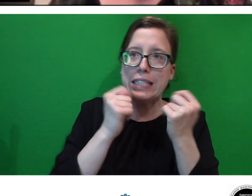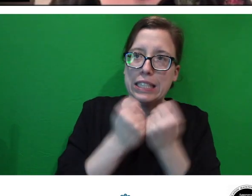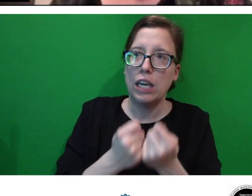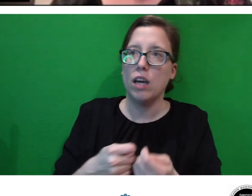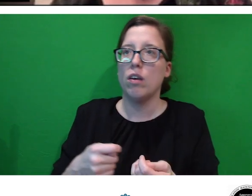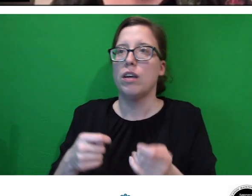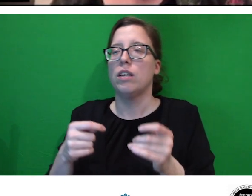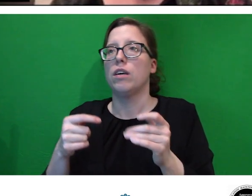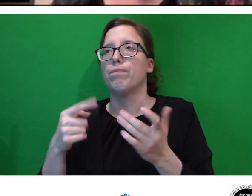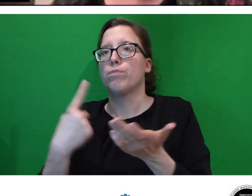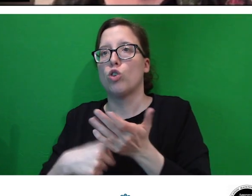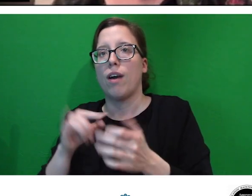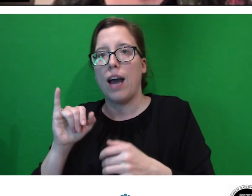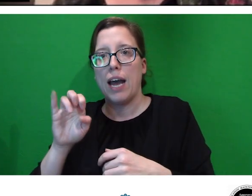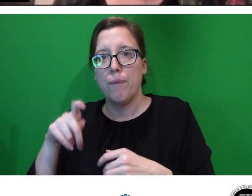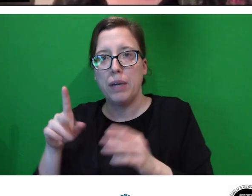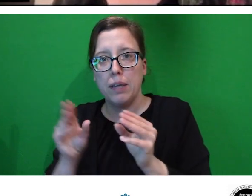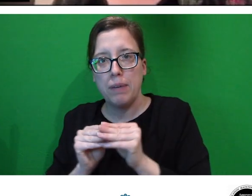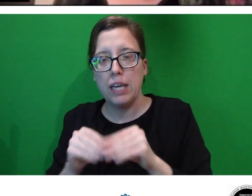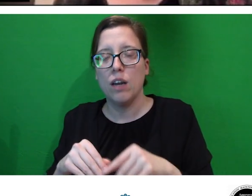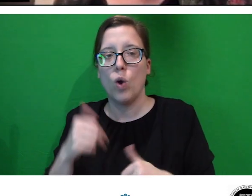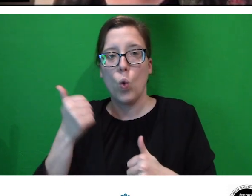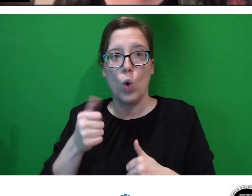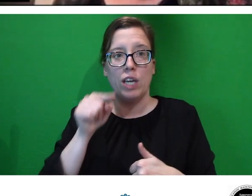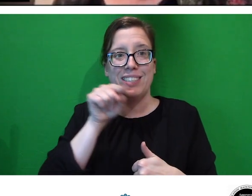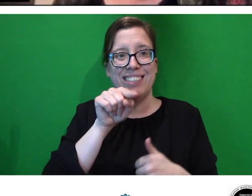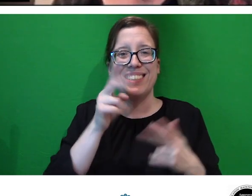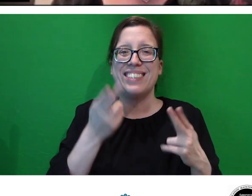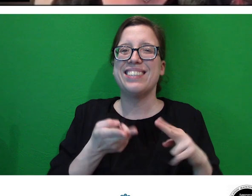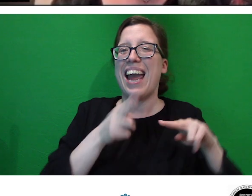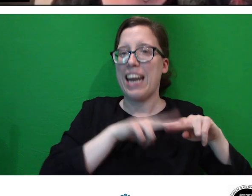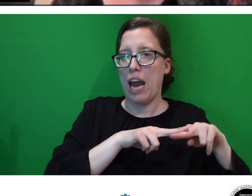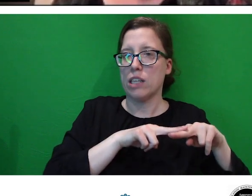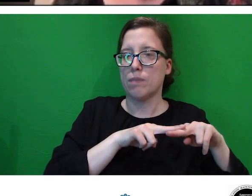And we have to be cautious about that. It's pick and choose, talk as a team,